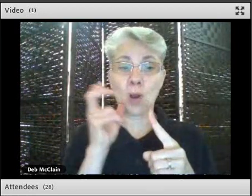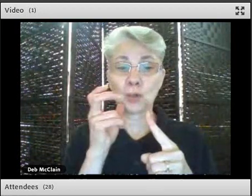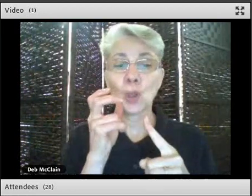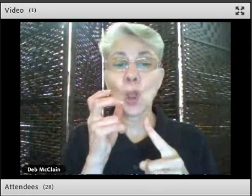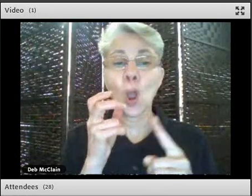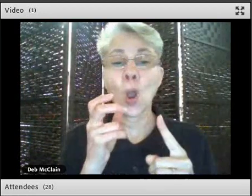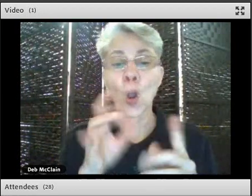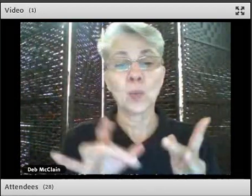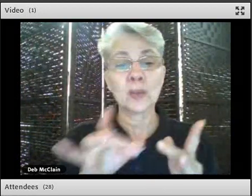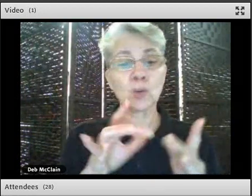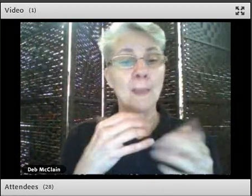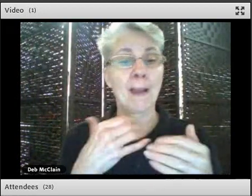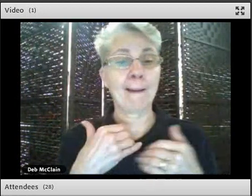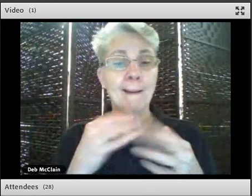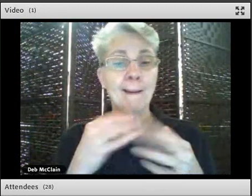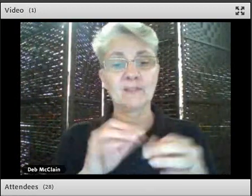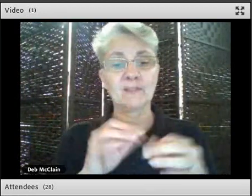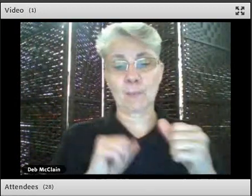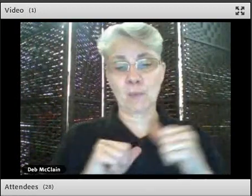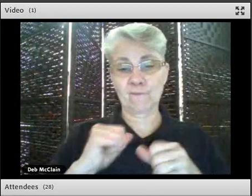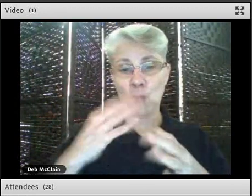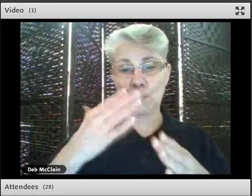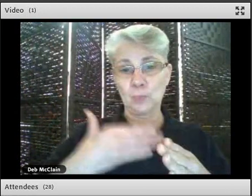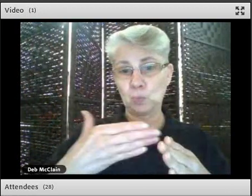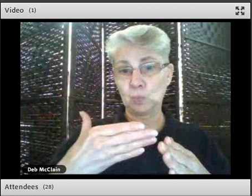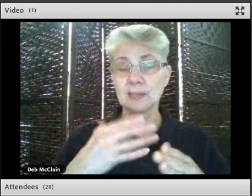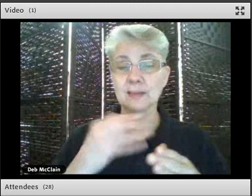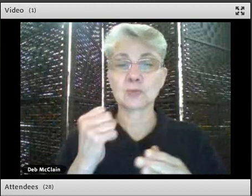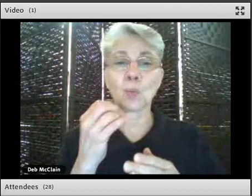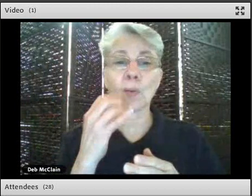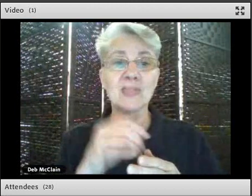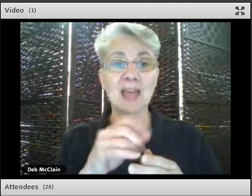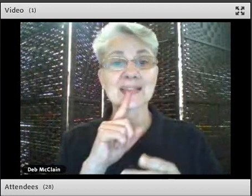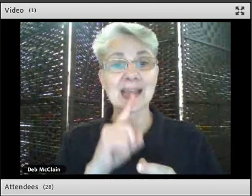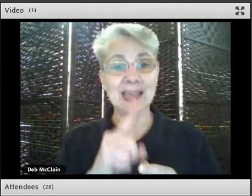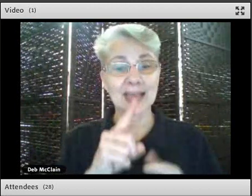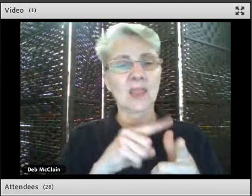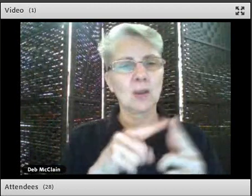and add a second content type that identifies performed music.